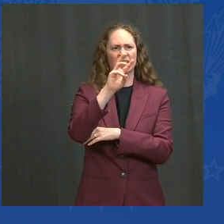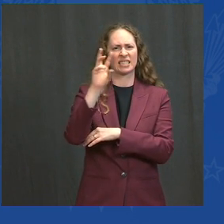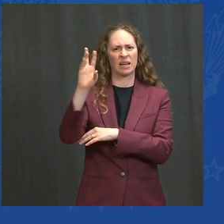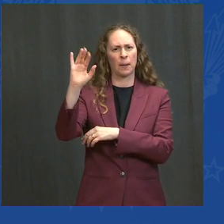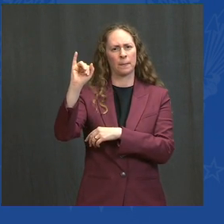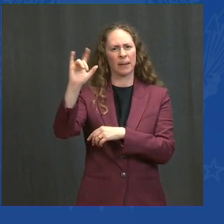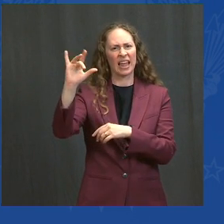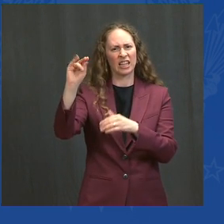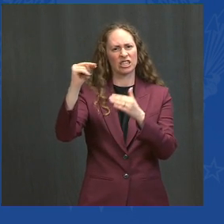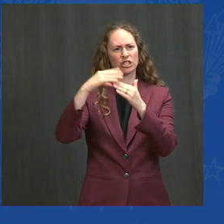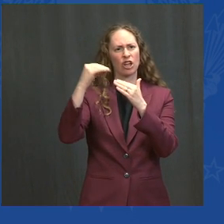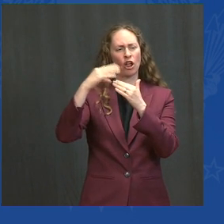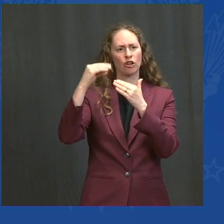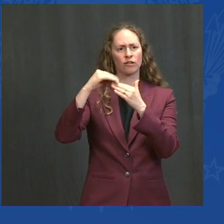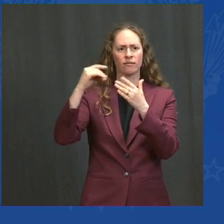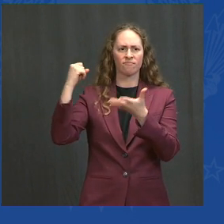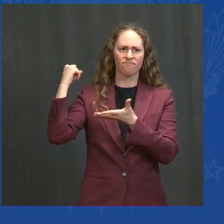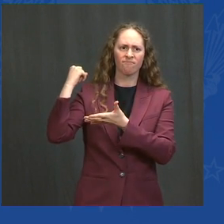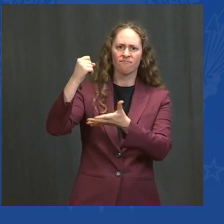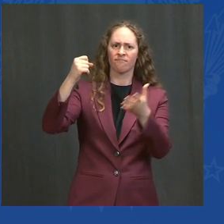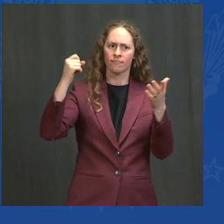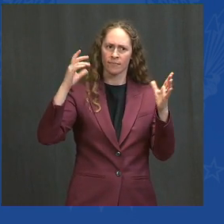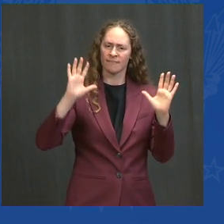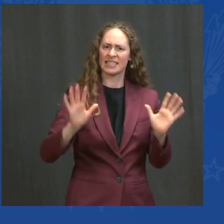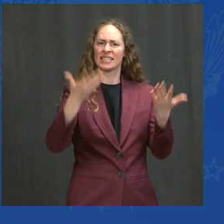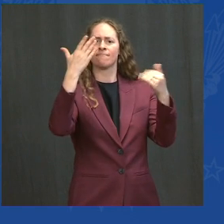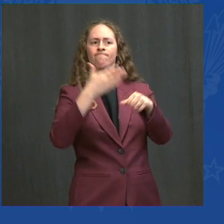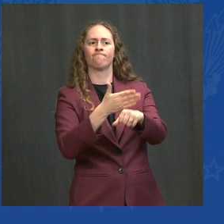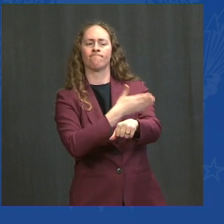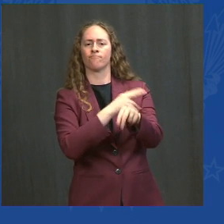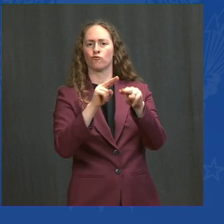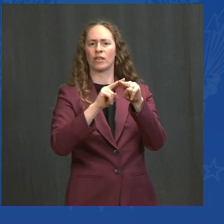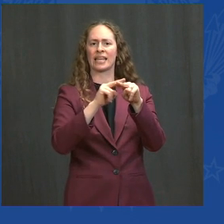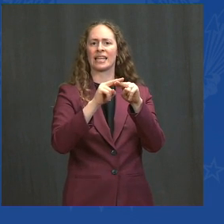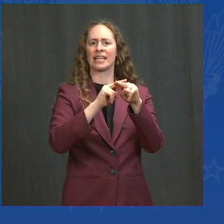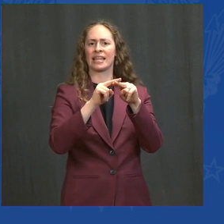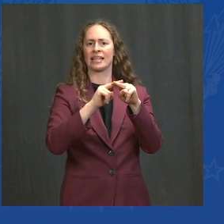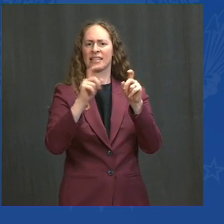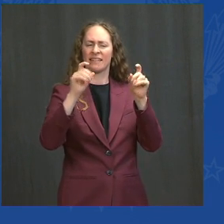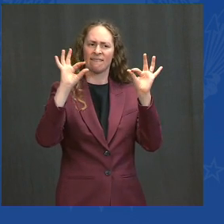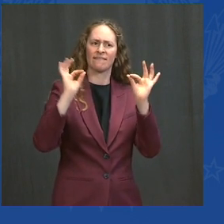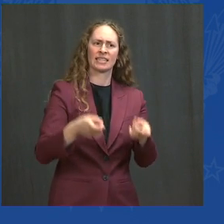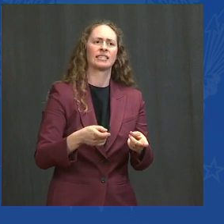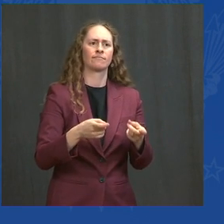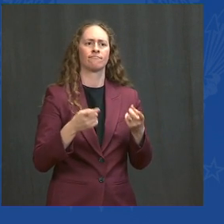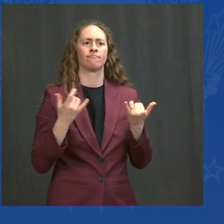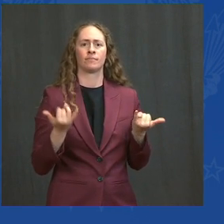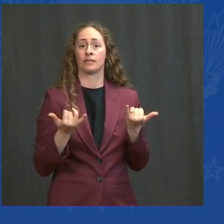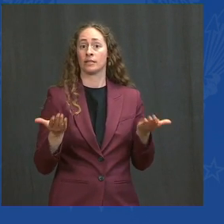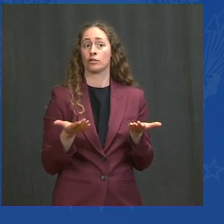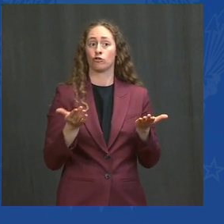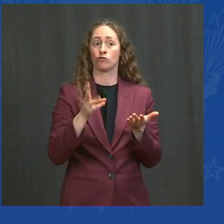bring world-class rail service to areas outside the Northeast. Here in Wisconsin, we'll add new stops